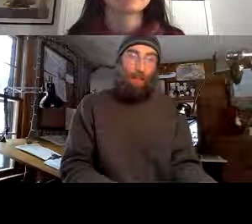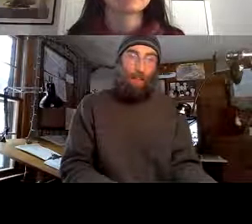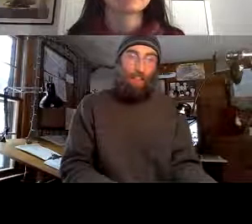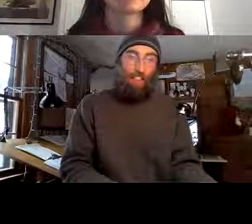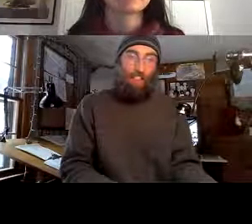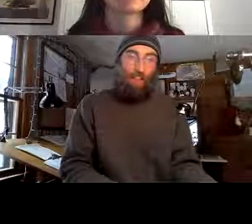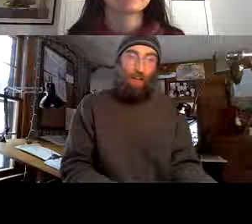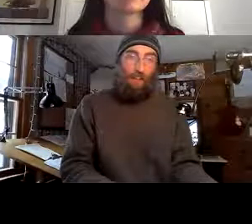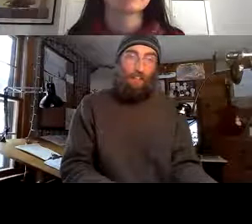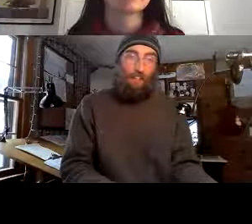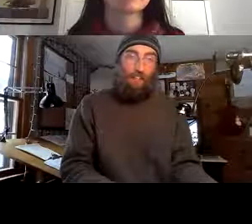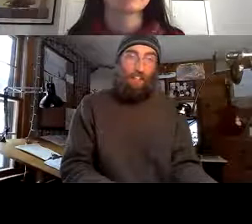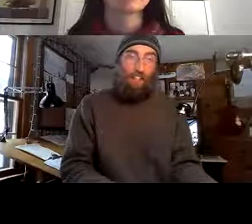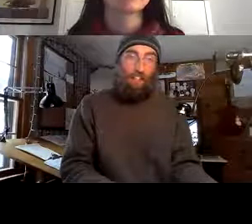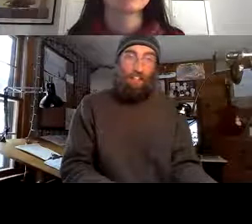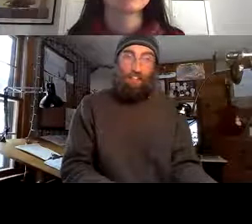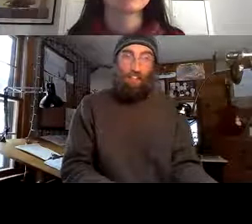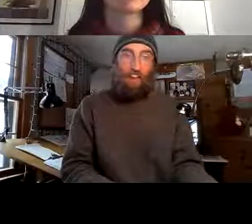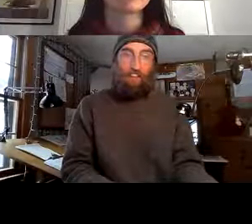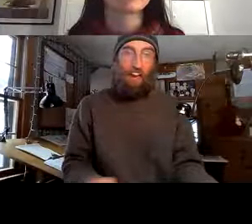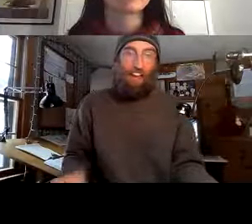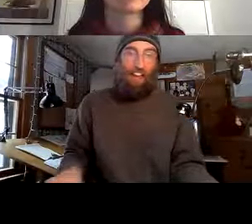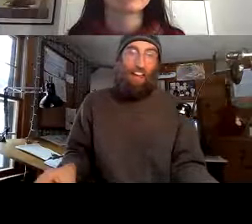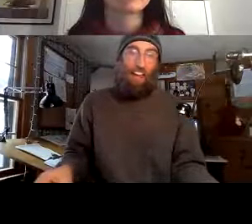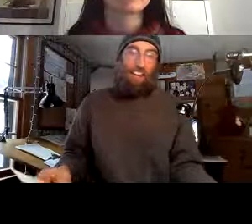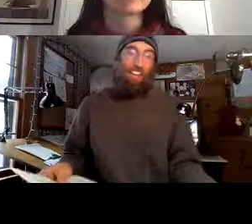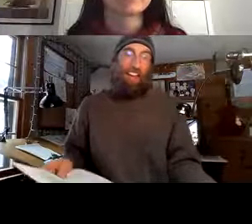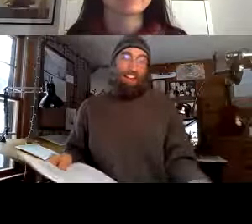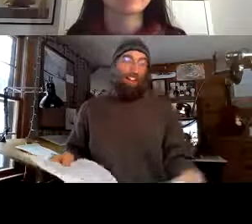buckle on a stick figure was such a ridiculous exercise that I decided, you